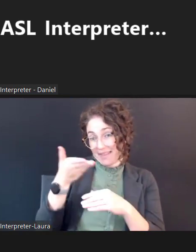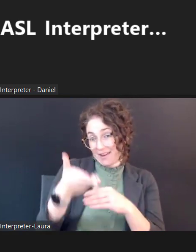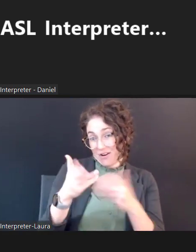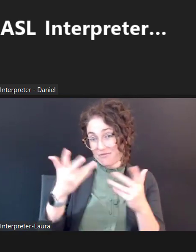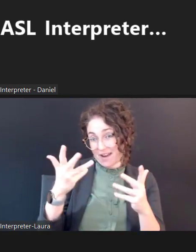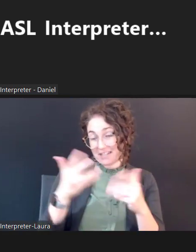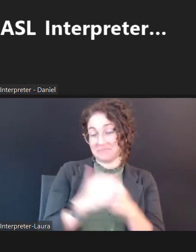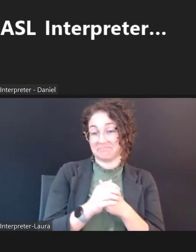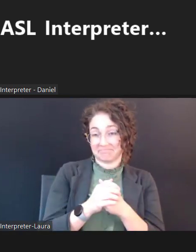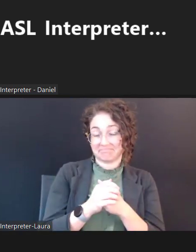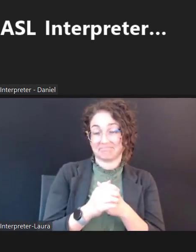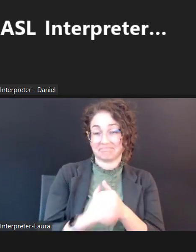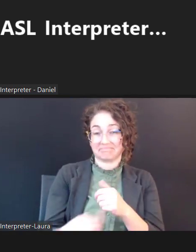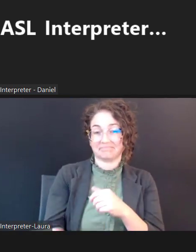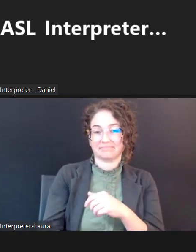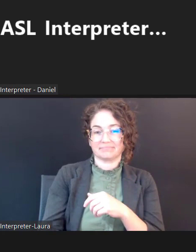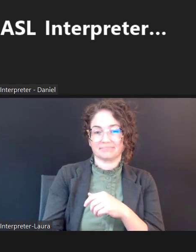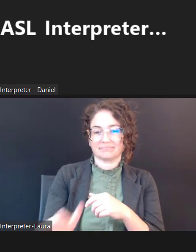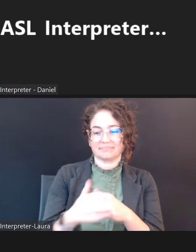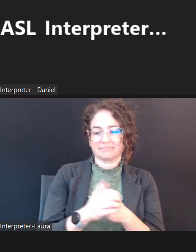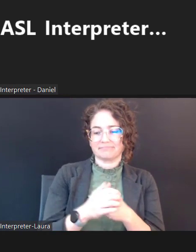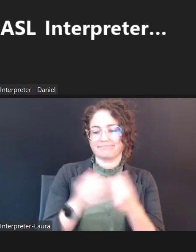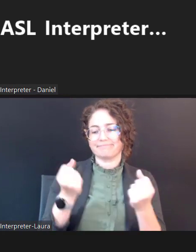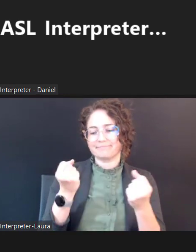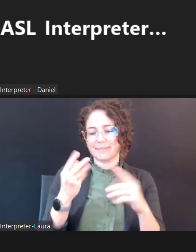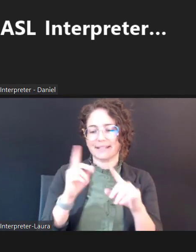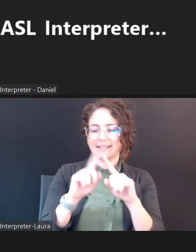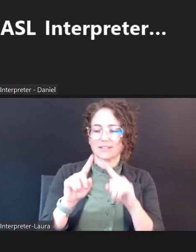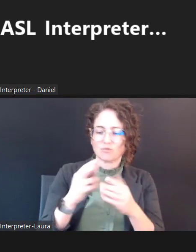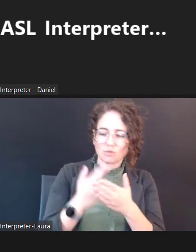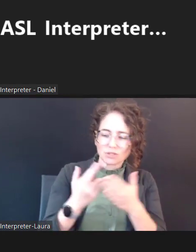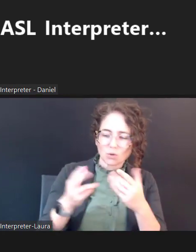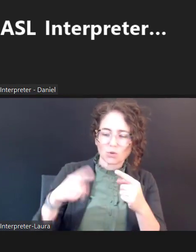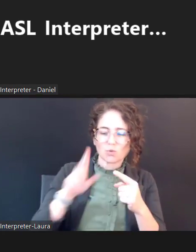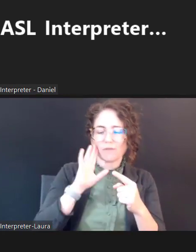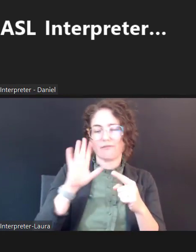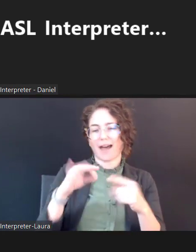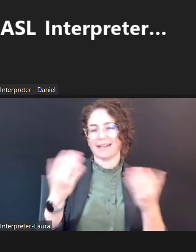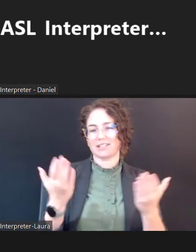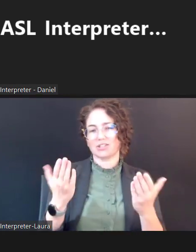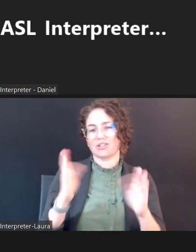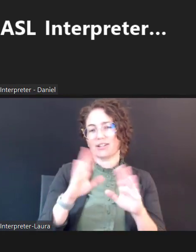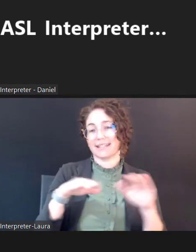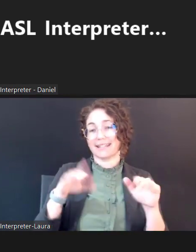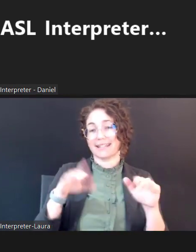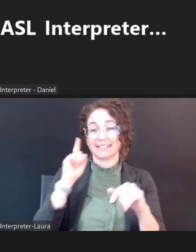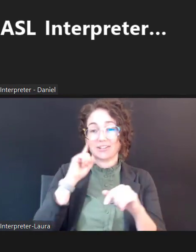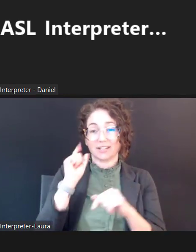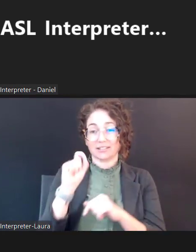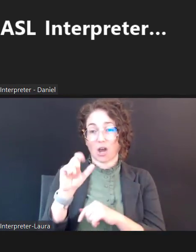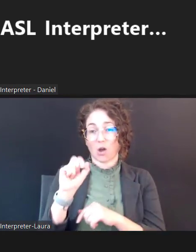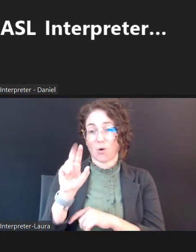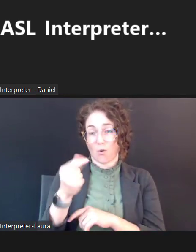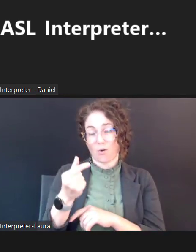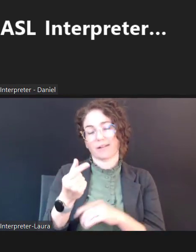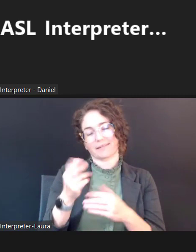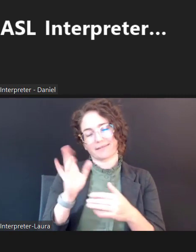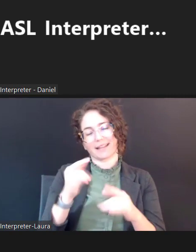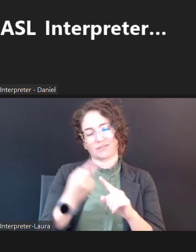Many of the resources that you'll find here on kidshearing.org are the result of various examples, early childhood programs have